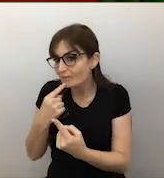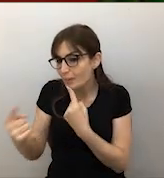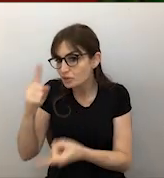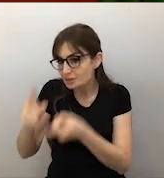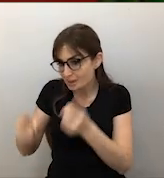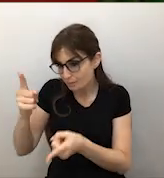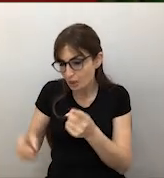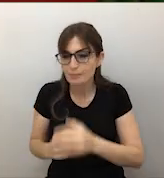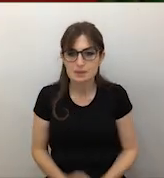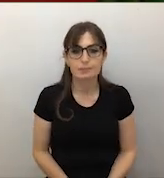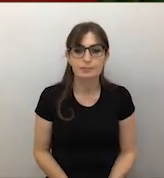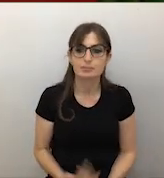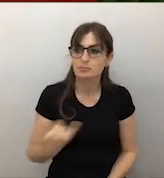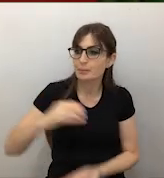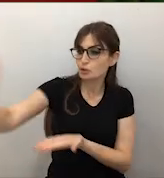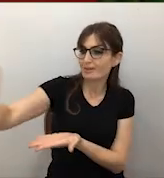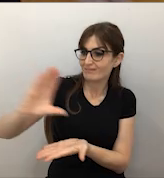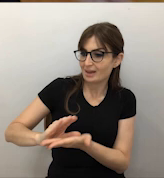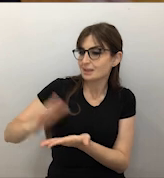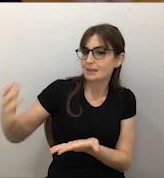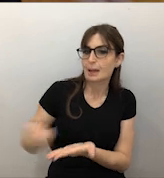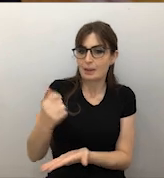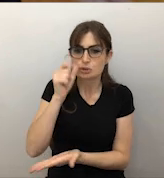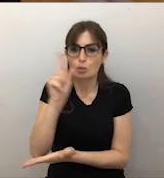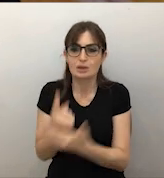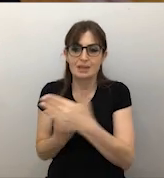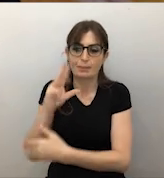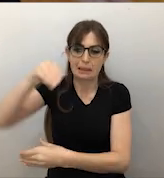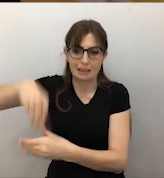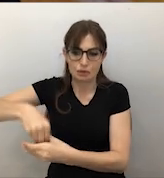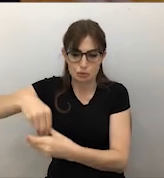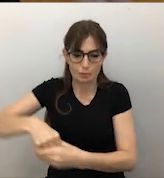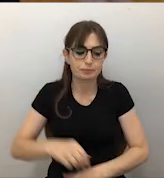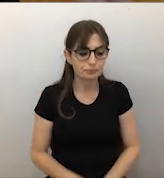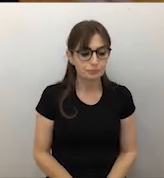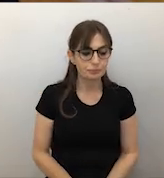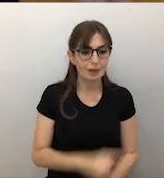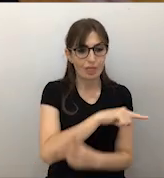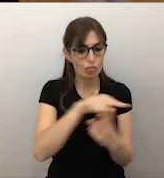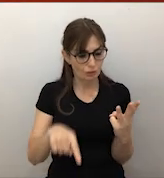as a condition of the funding being provided. We now turn to the three primary financial statements.